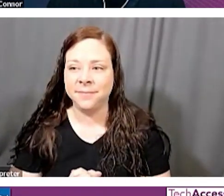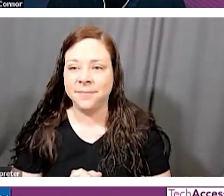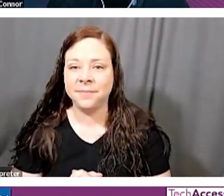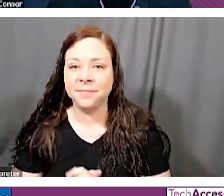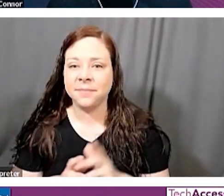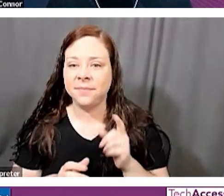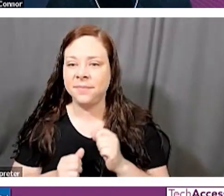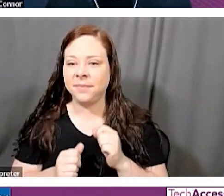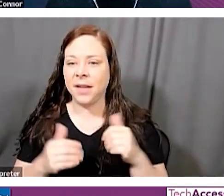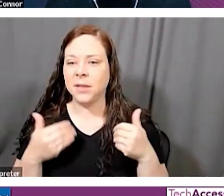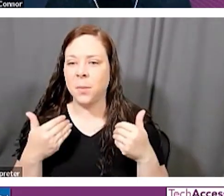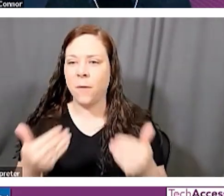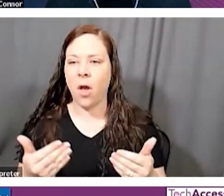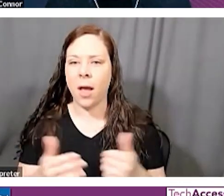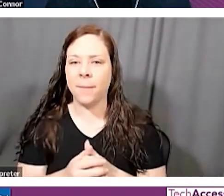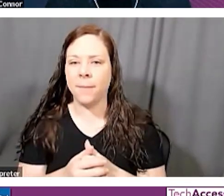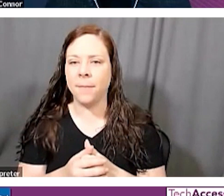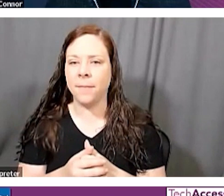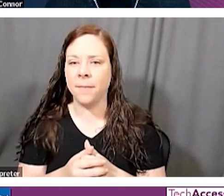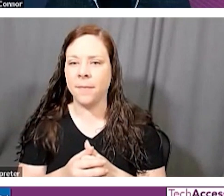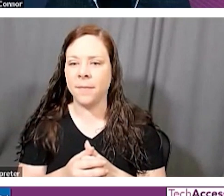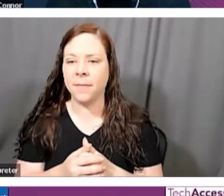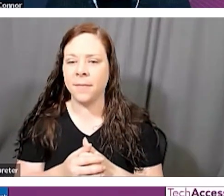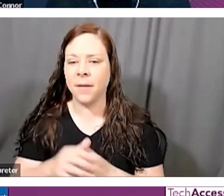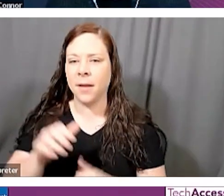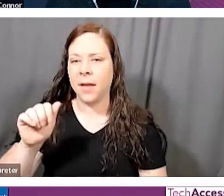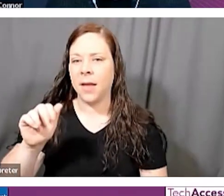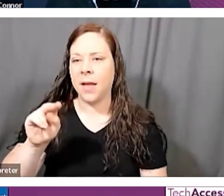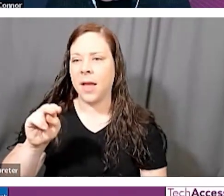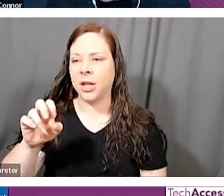Yeah, let's move on. Let's see, Angela has a comment.